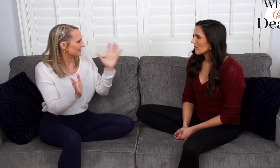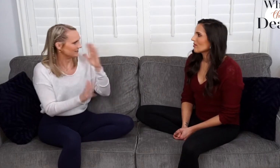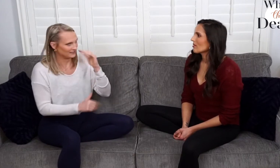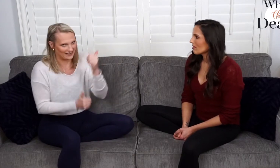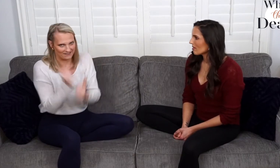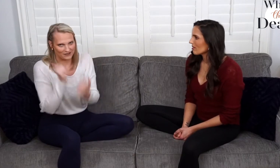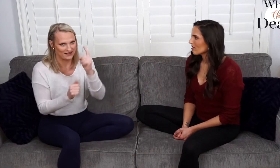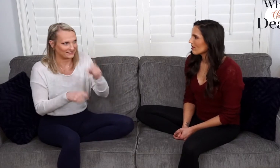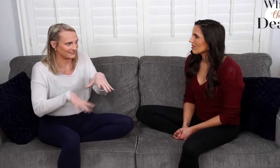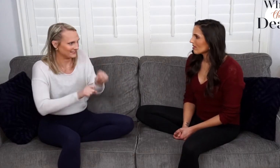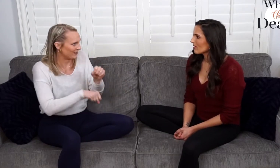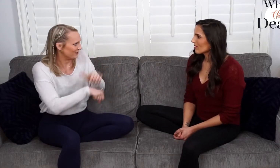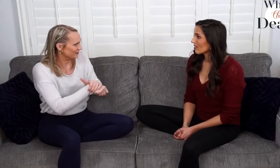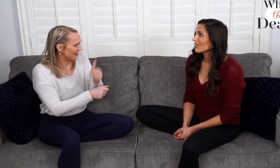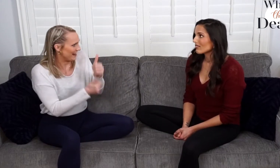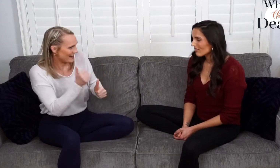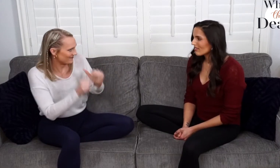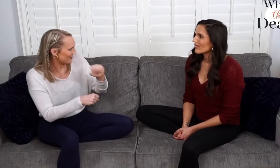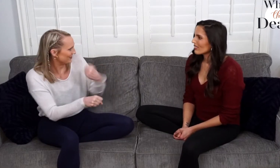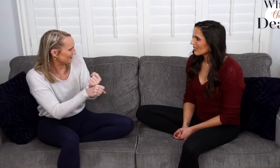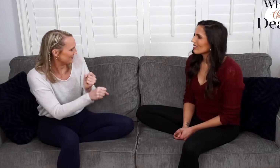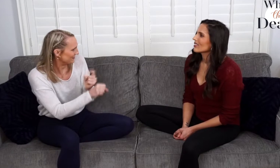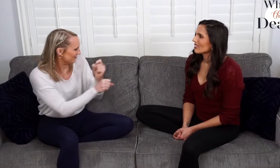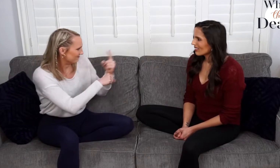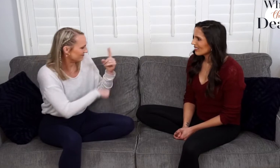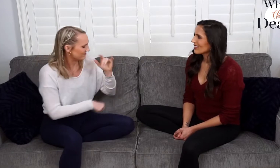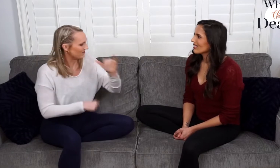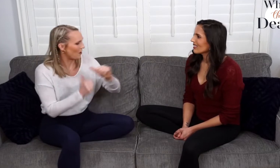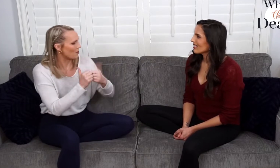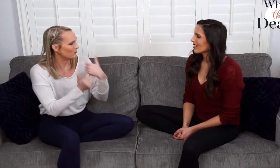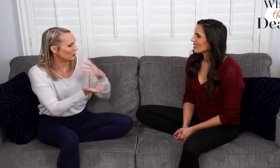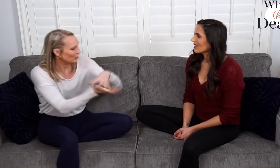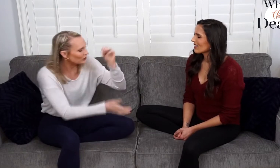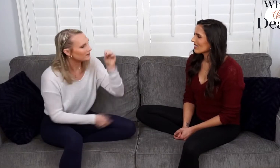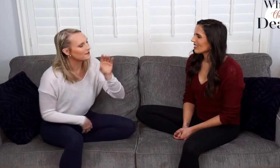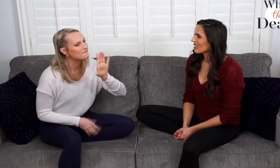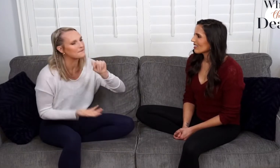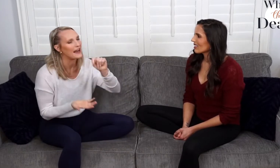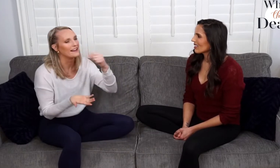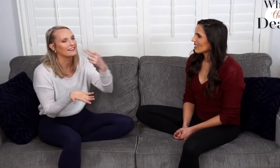Obviously, everyone has to take an English course every year and that's how I learned but